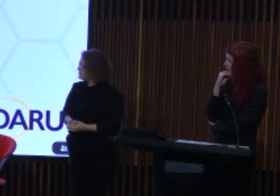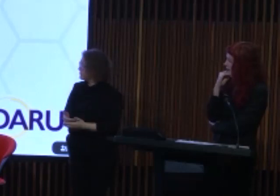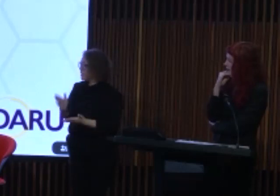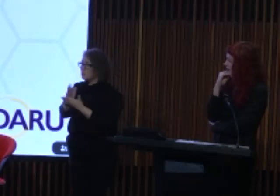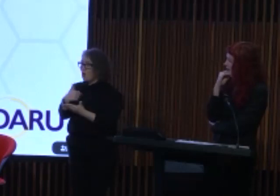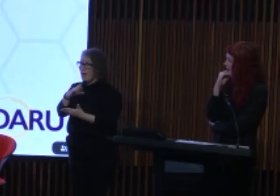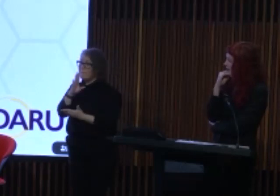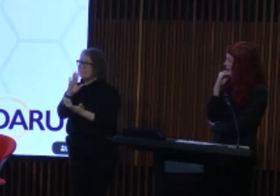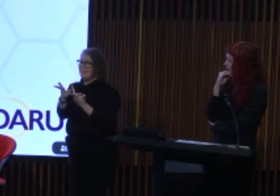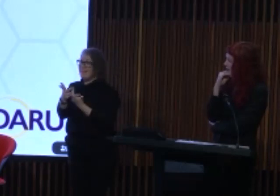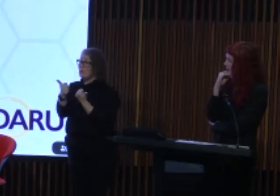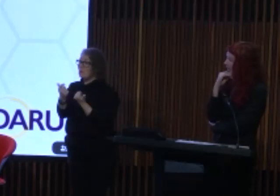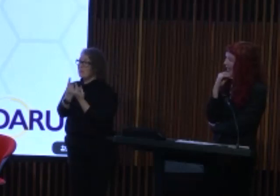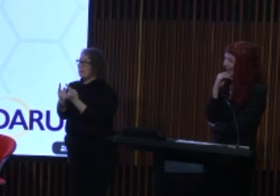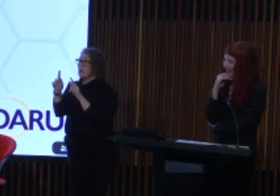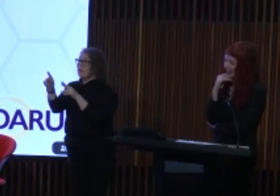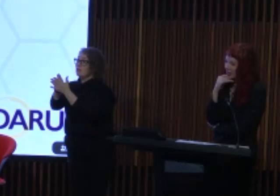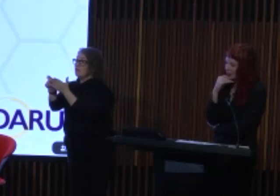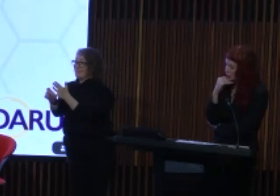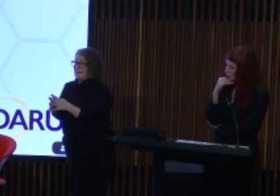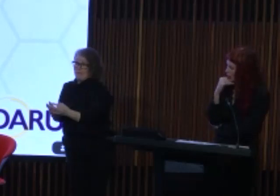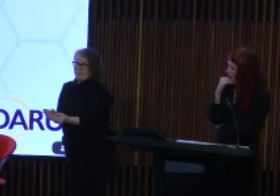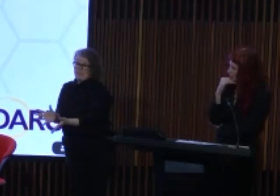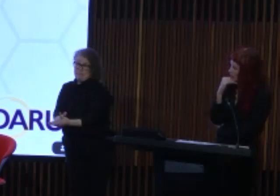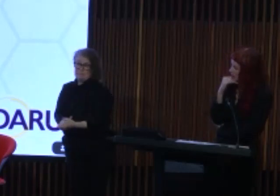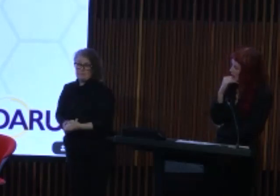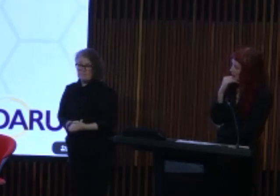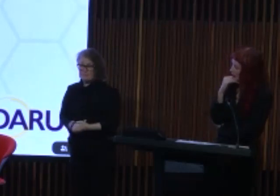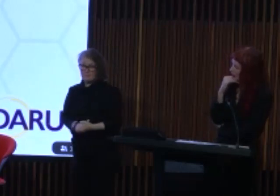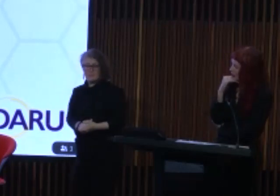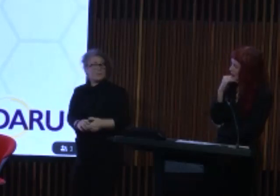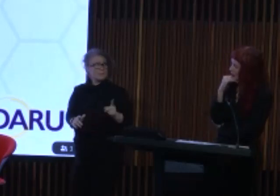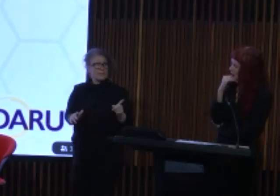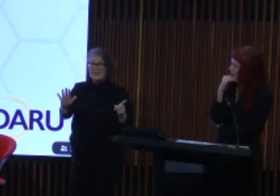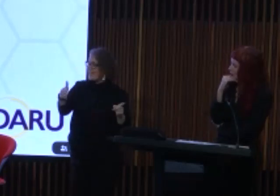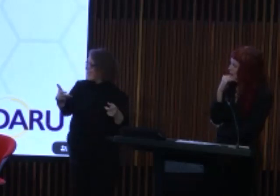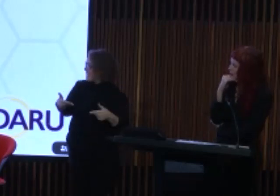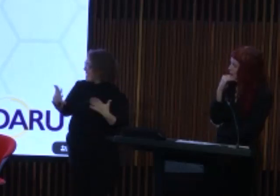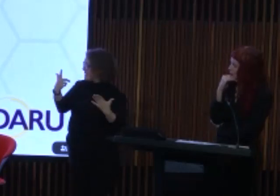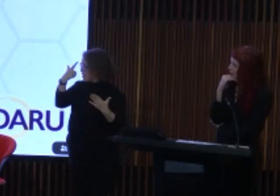things. But hopefully all written down. Did we come up? With any ideas for improving